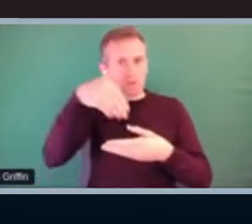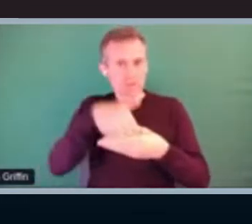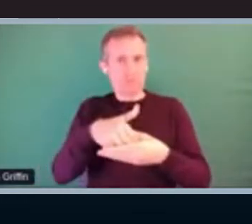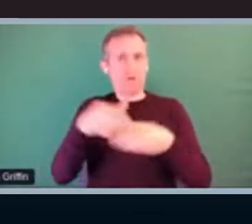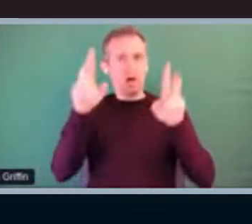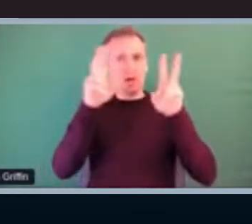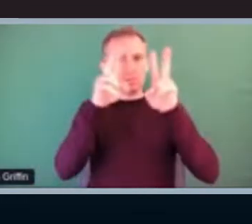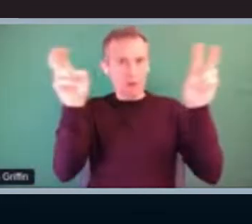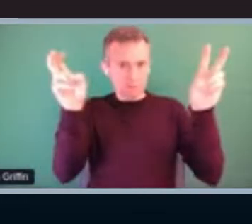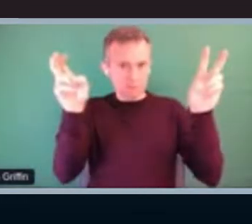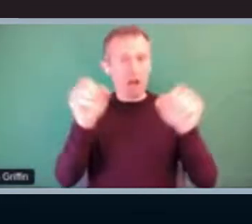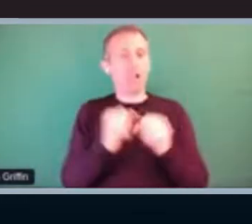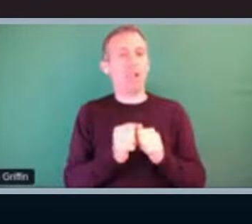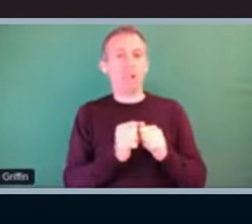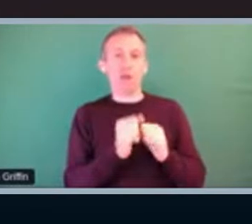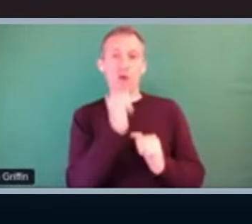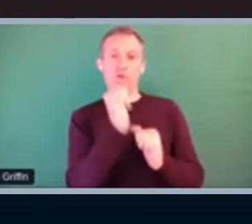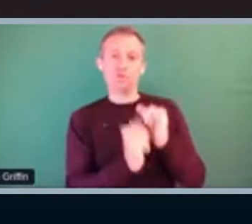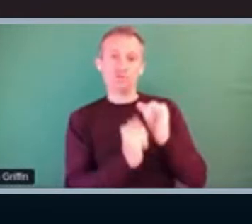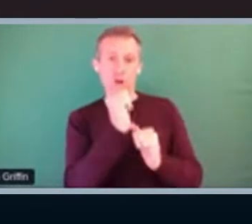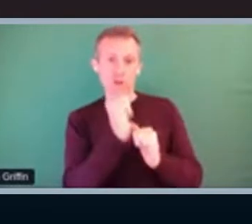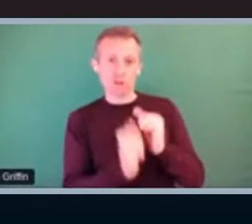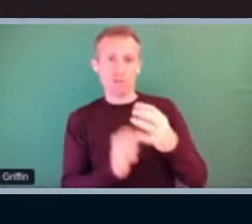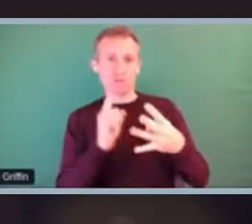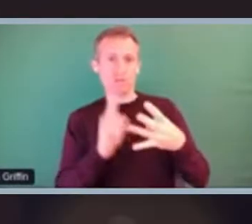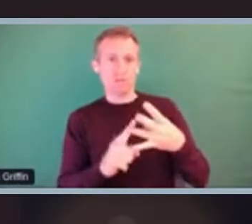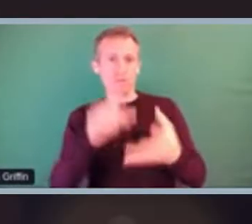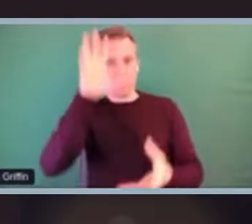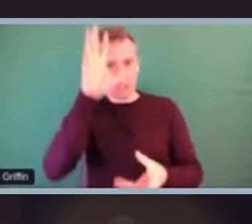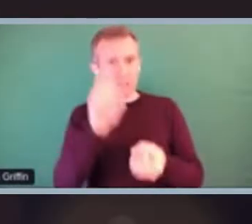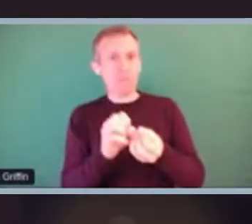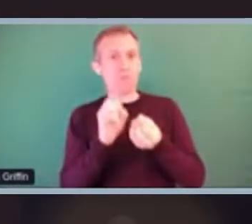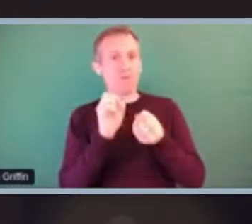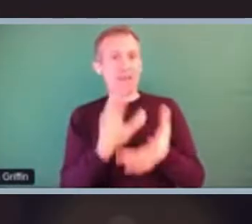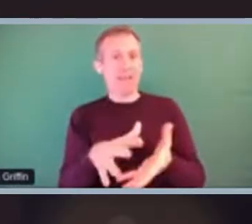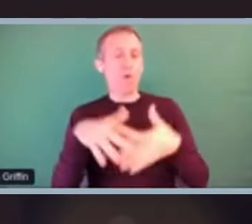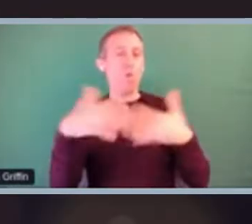of image, a summary or overview, and a data table if relevant.